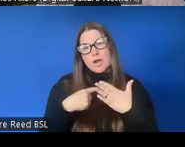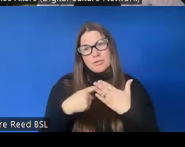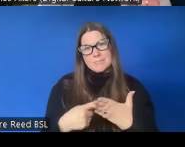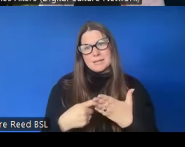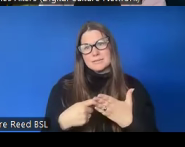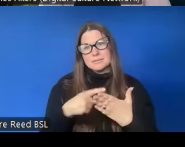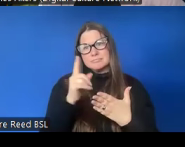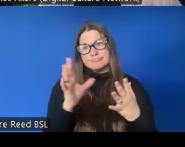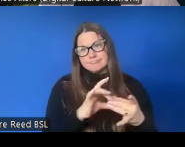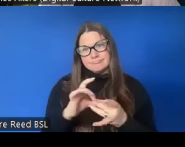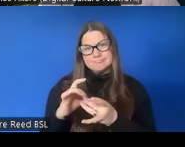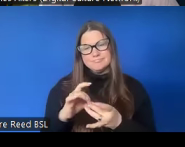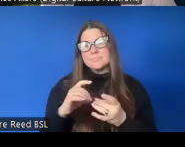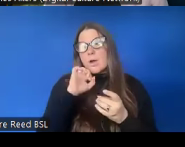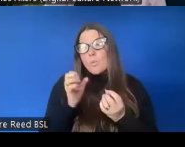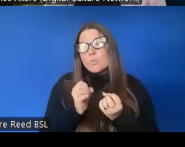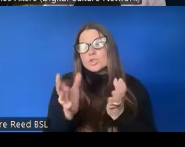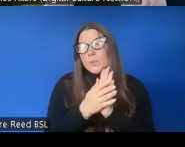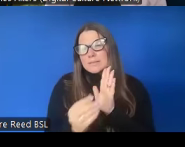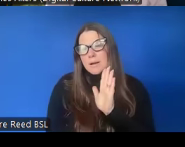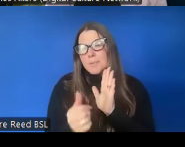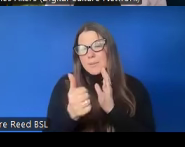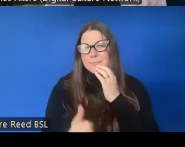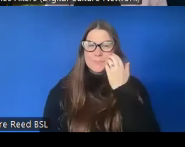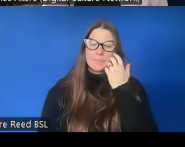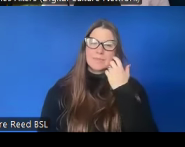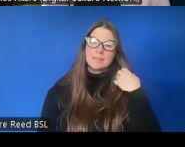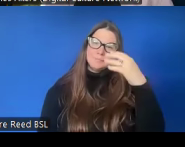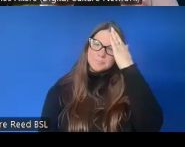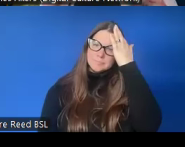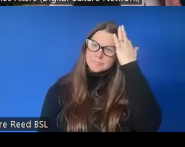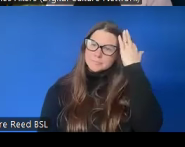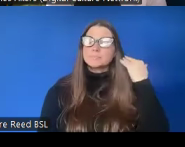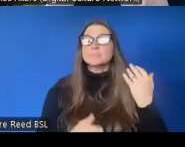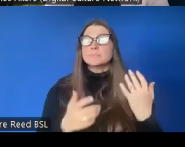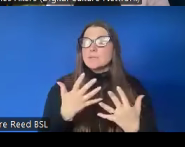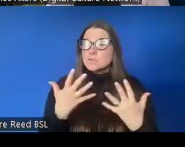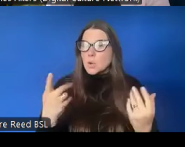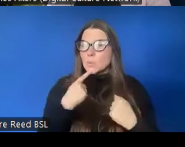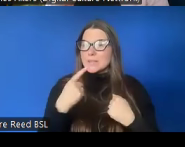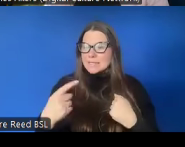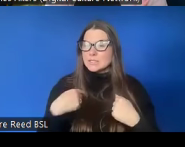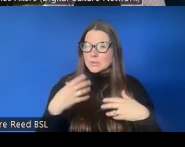I'll show you an example of it in a second using that. If you're plotting all those things out, it's thinking about,